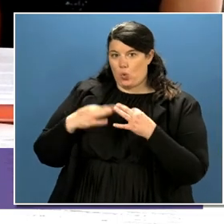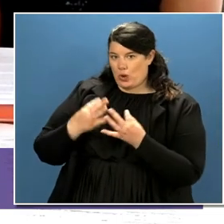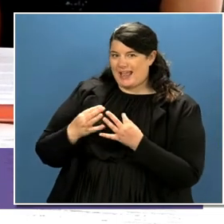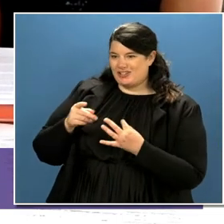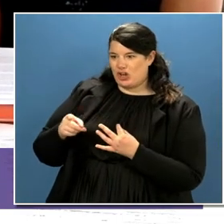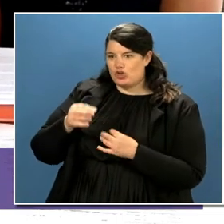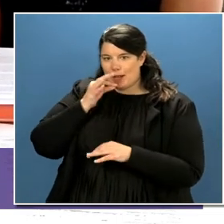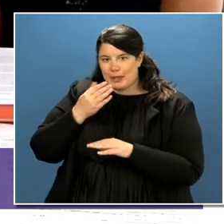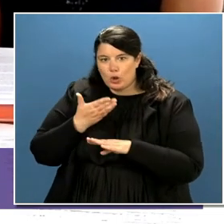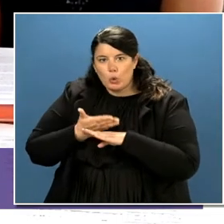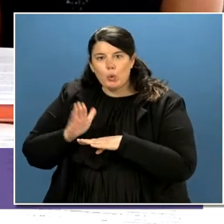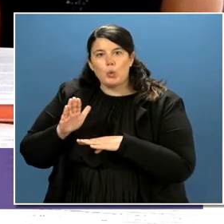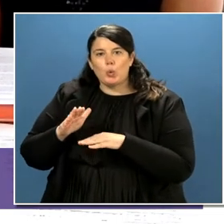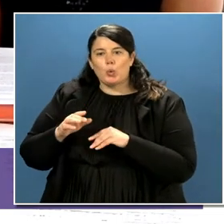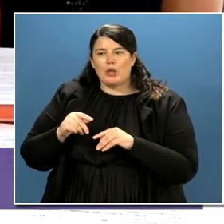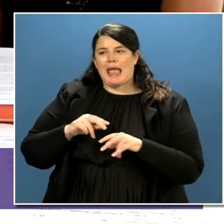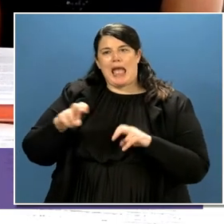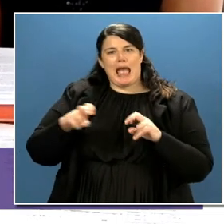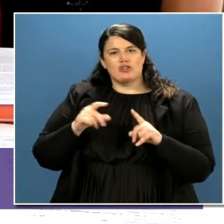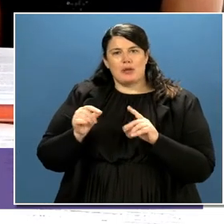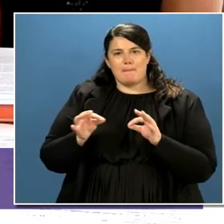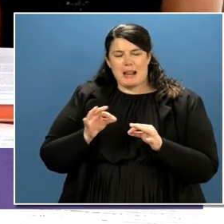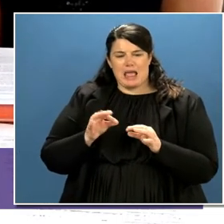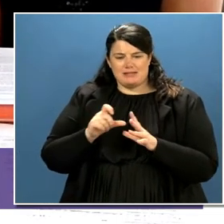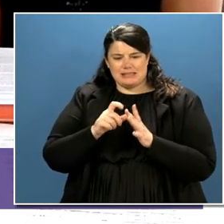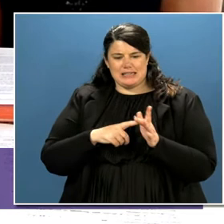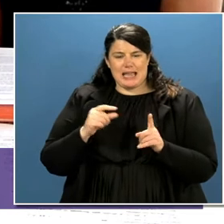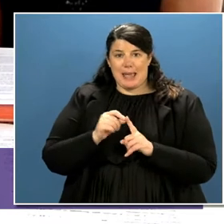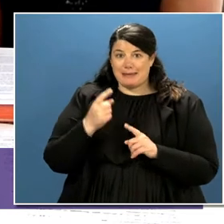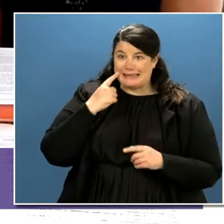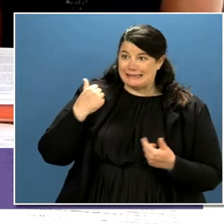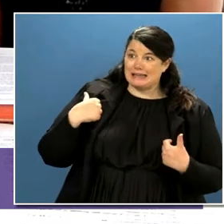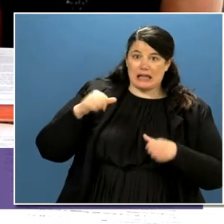while, not always being able to be achieved in one year, but do you have a